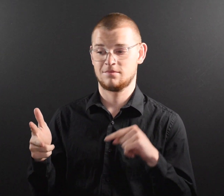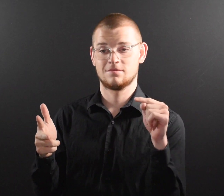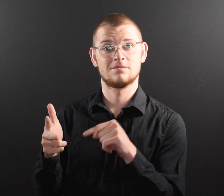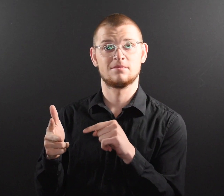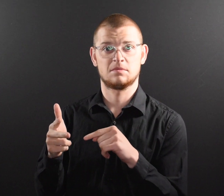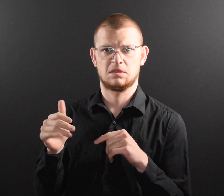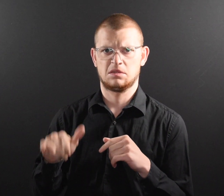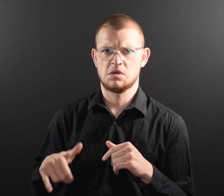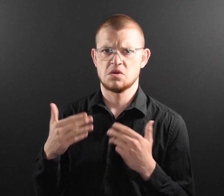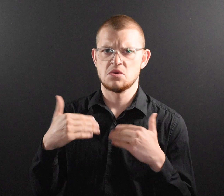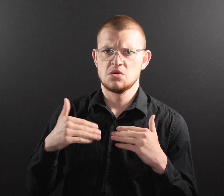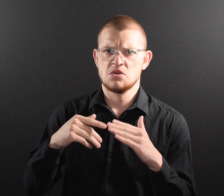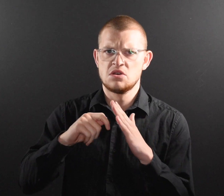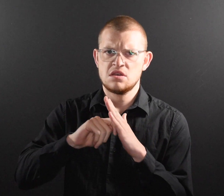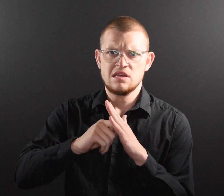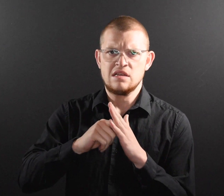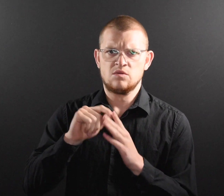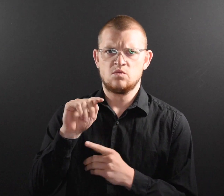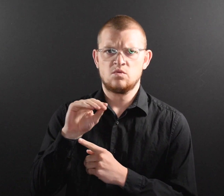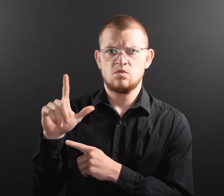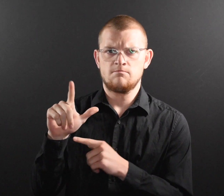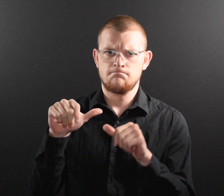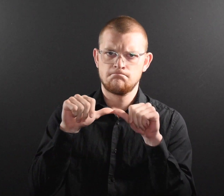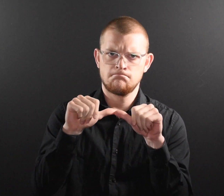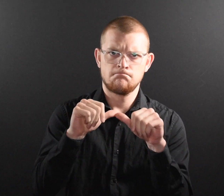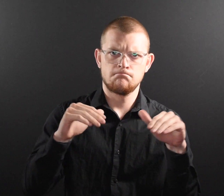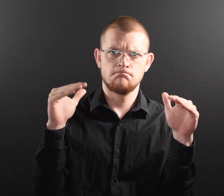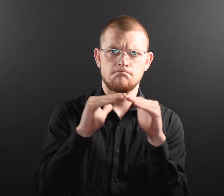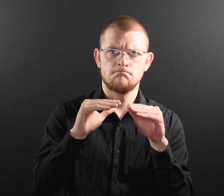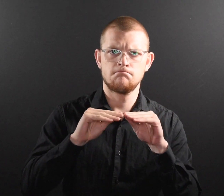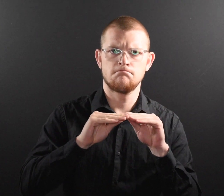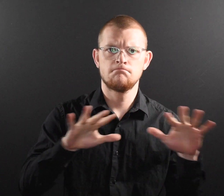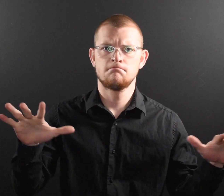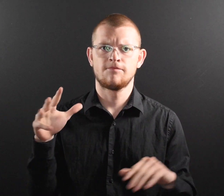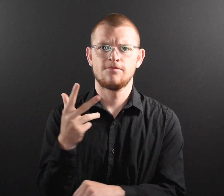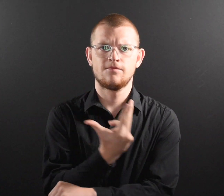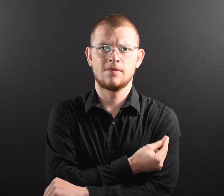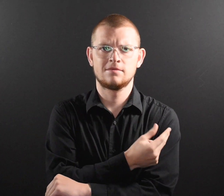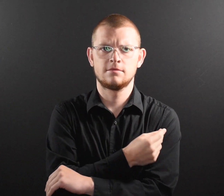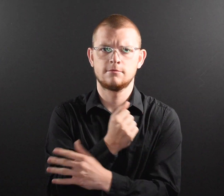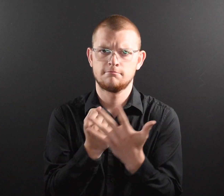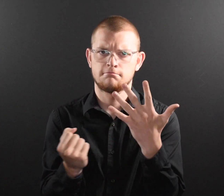The mobile units are a key tool to ensure equitable distribution of vaccines,